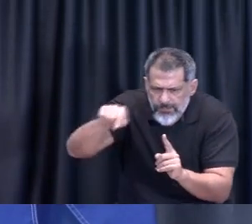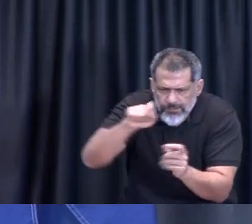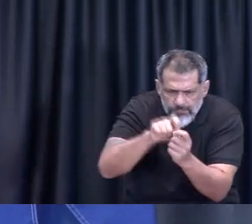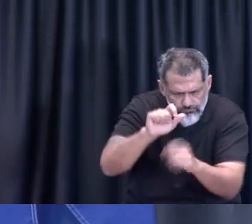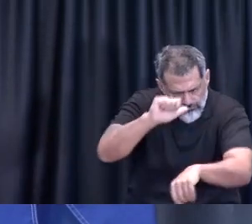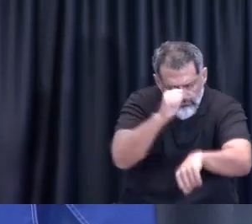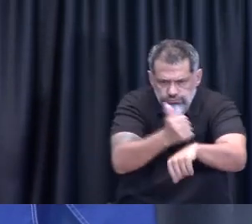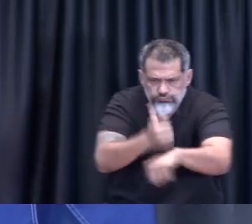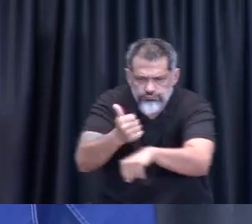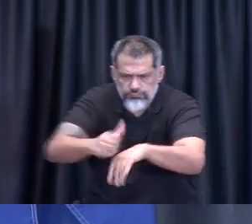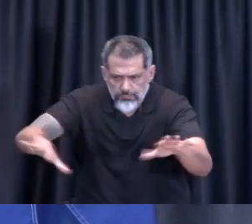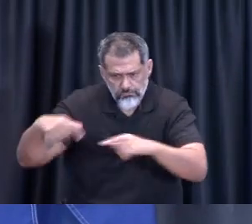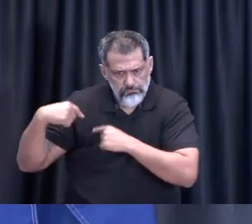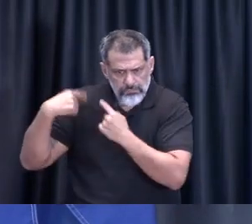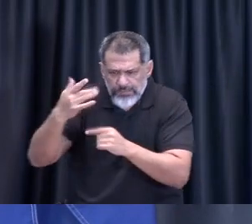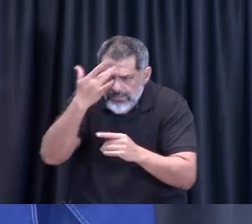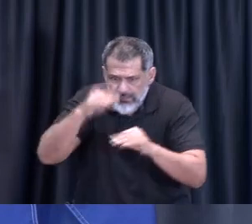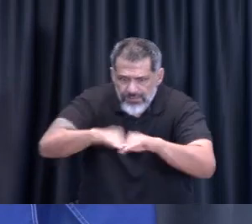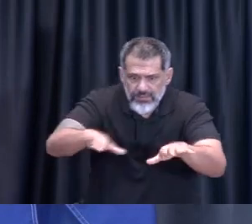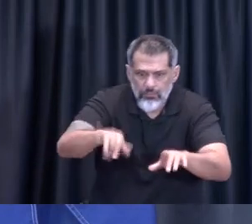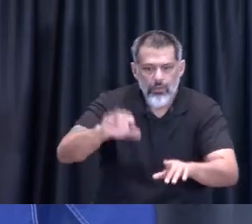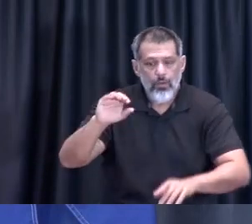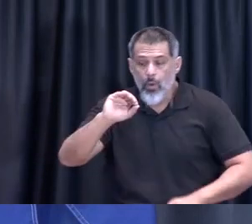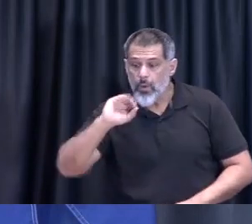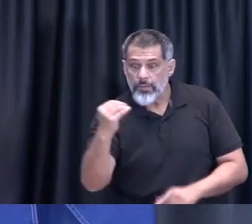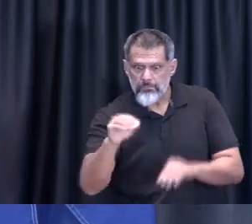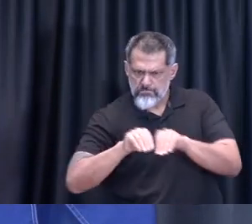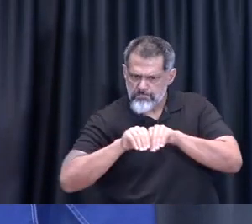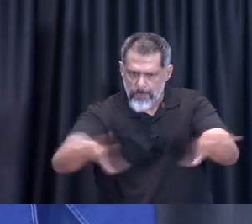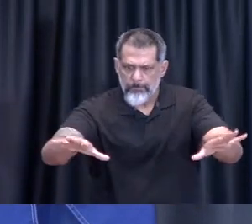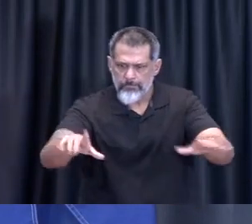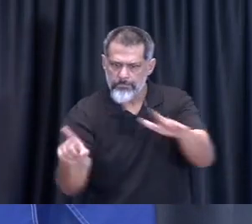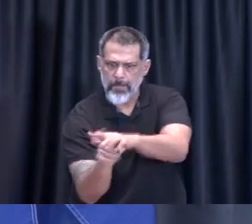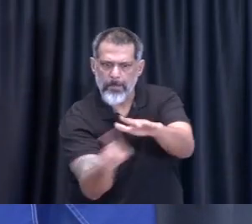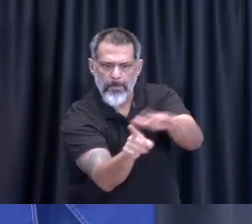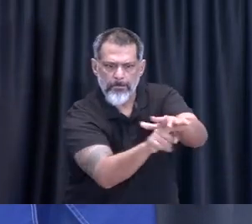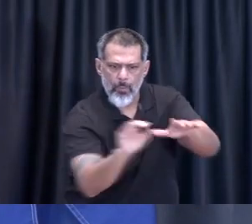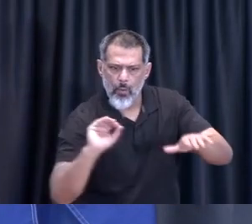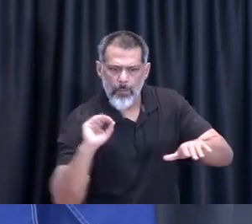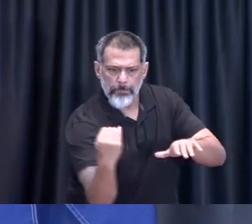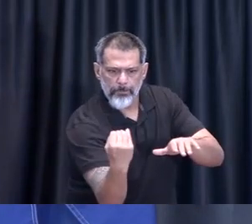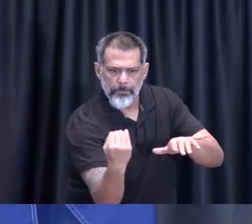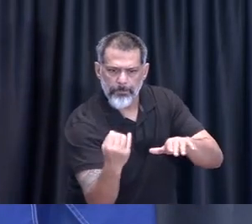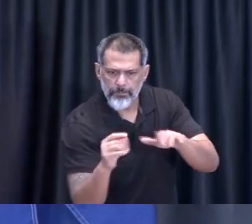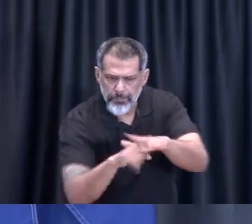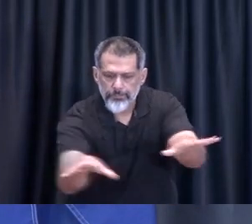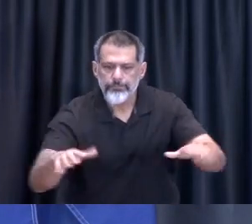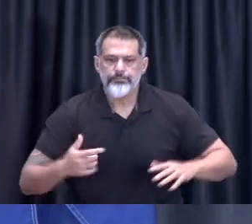the outset of the Omicron wave of COVID-19. With all active City staff being fully